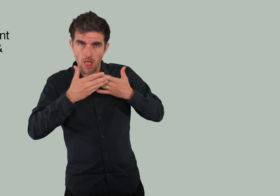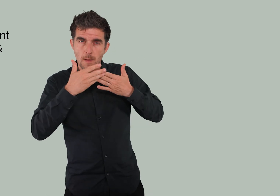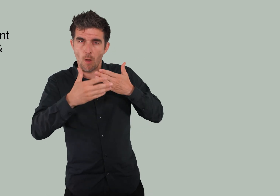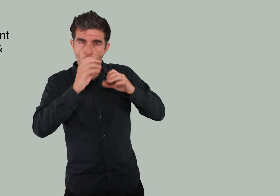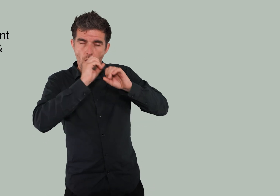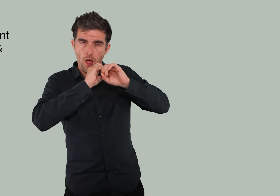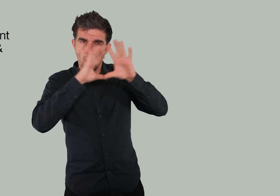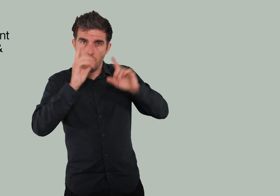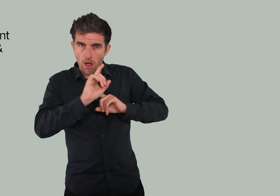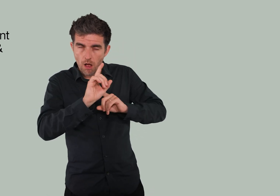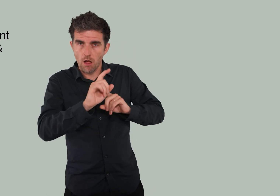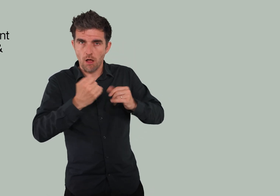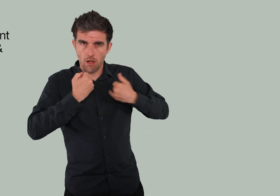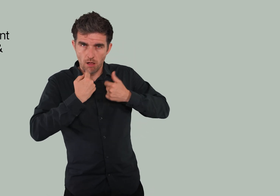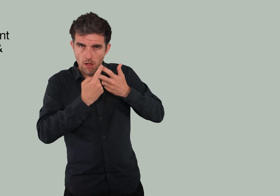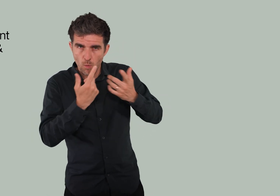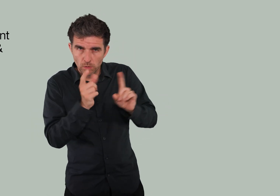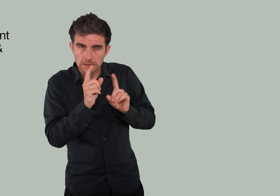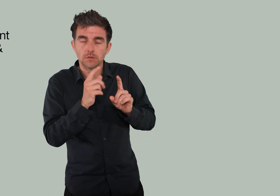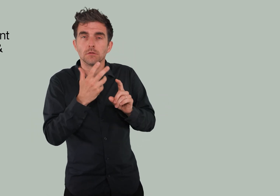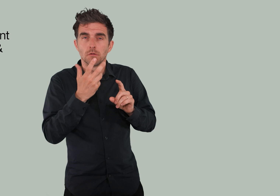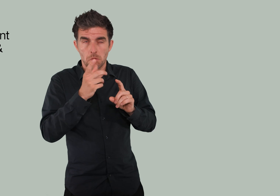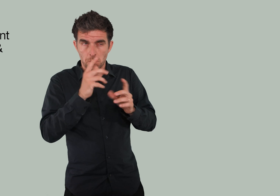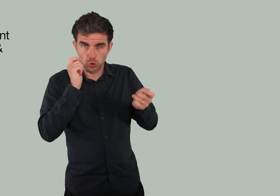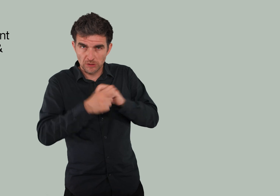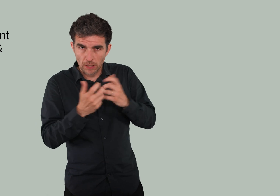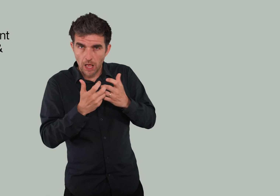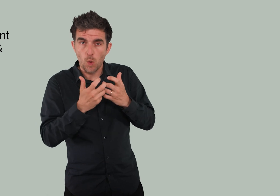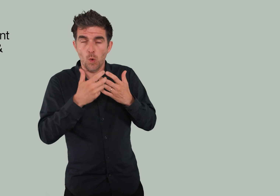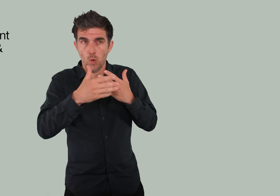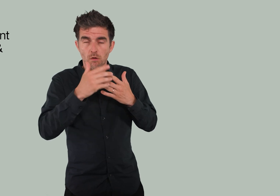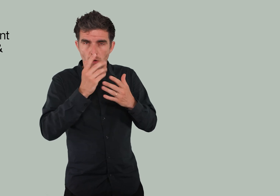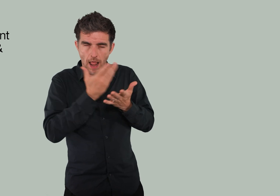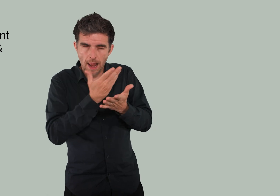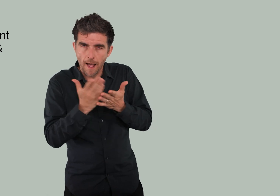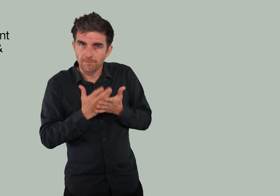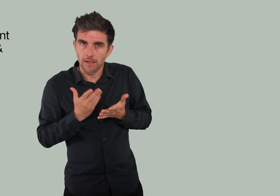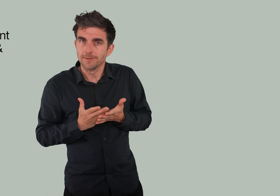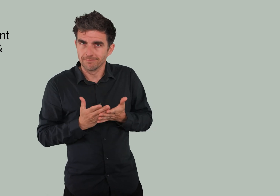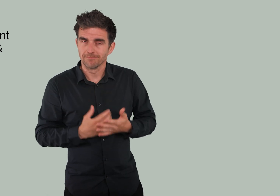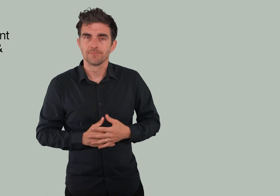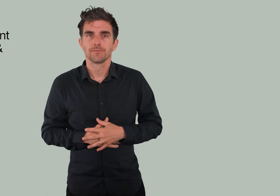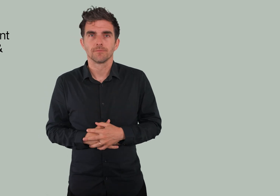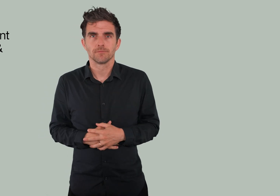the impact of their condition more fully, whether and how it changes, or to seek clarification.